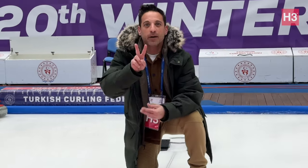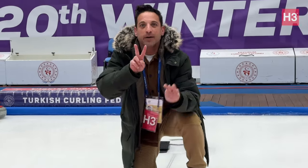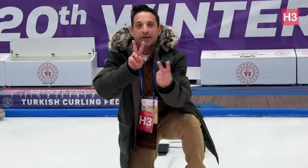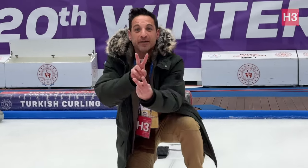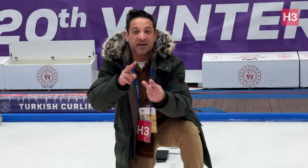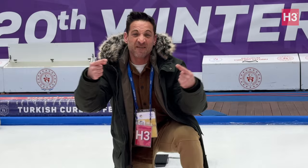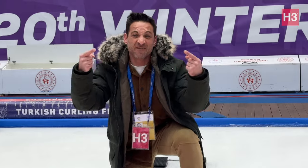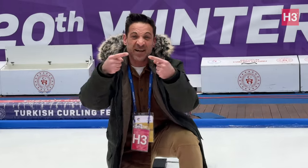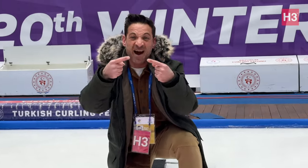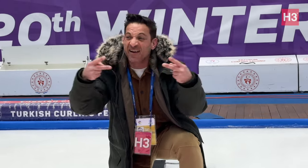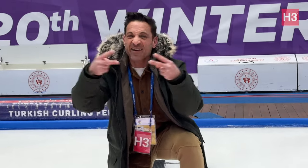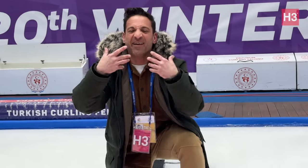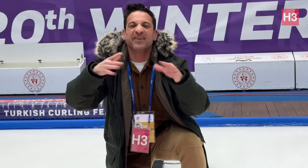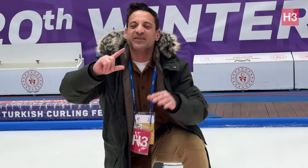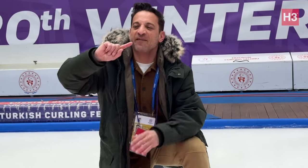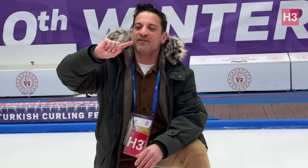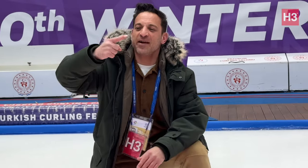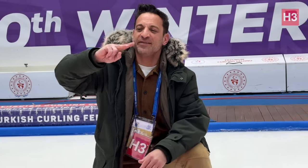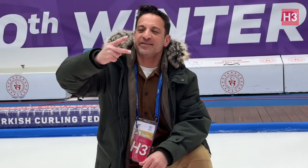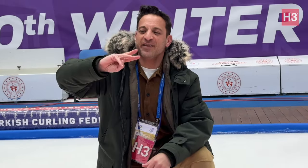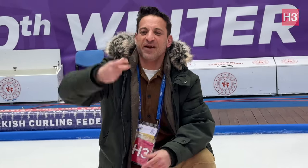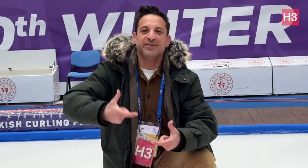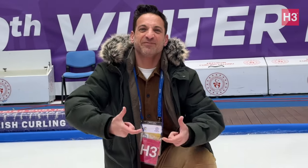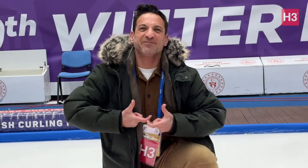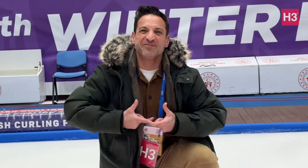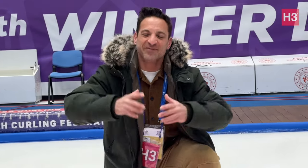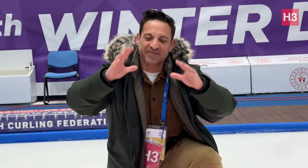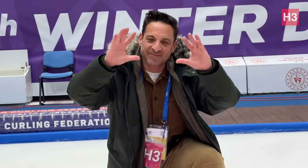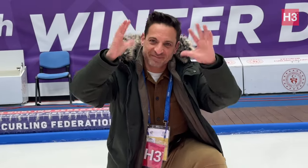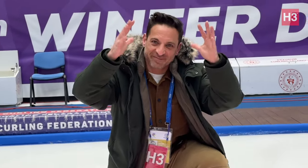women doubles for the first time ever. The matches ended with medals won.